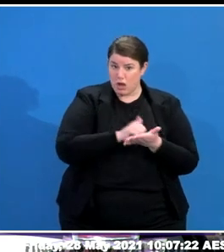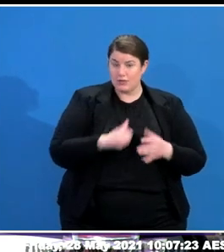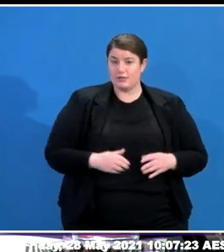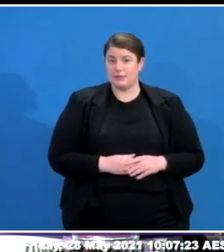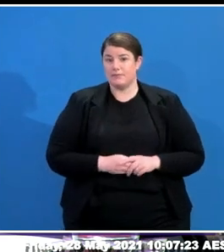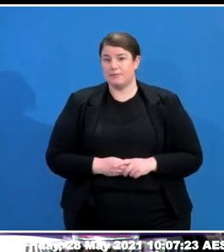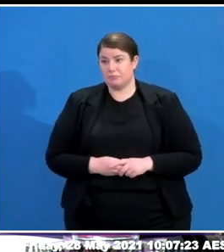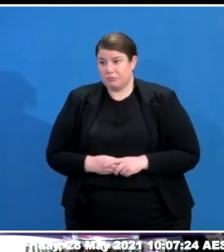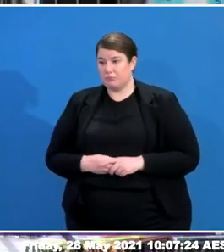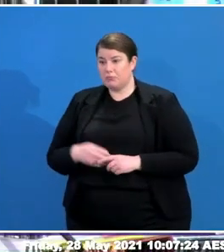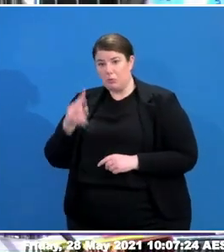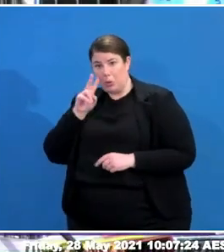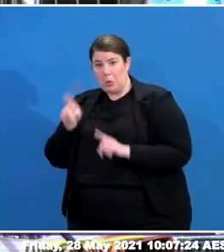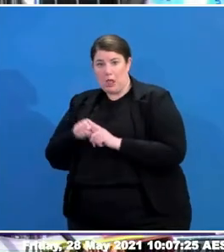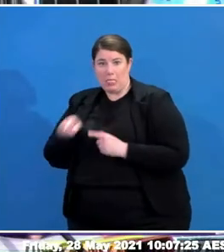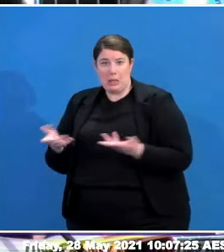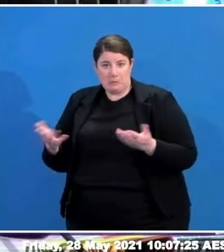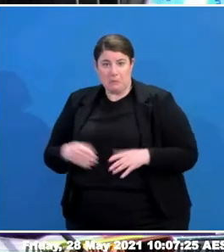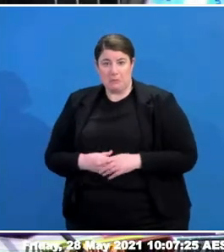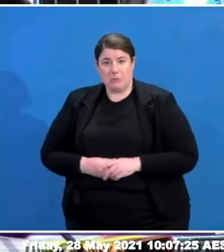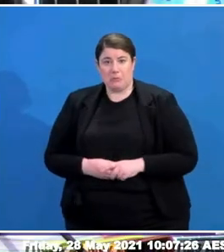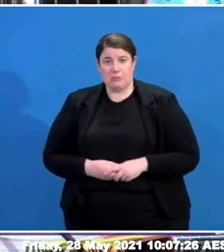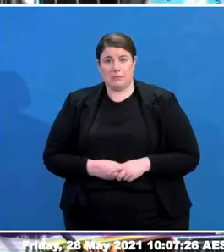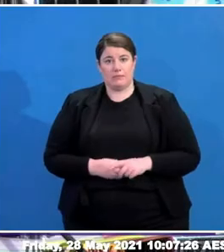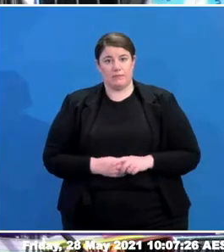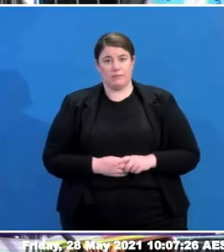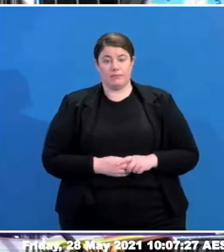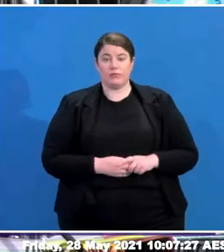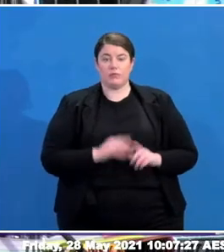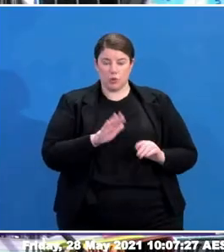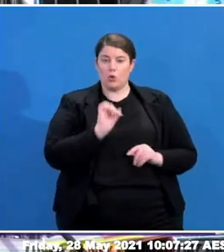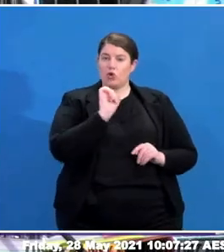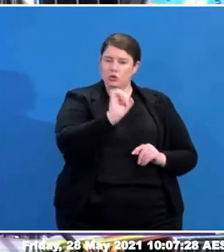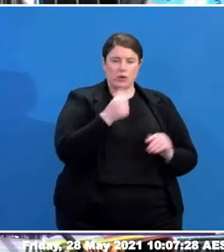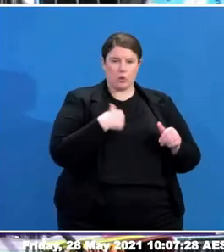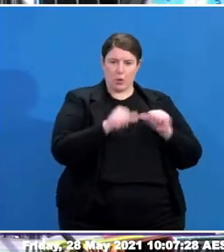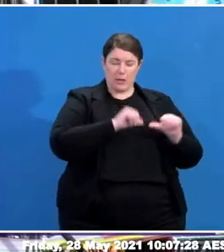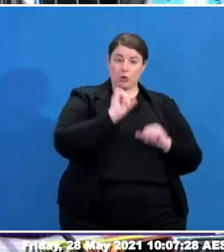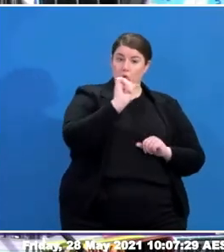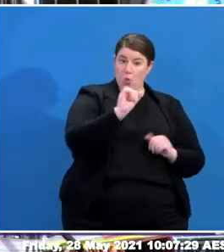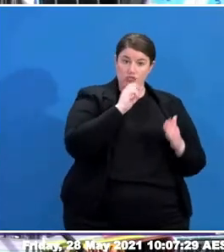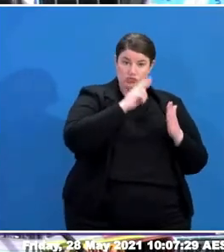It appears so. And with respect to your report which is --- if you want to go